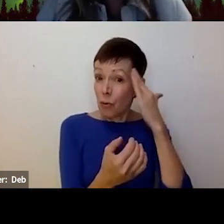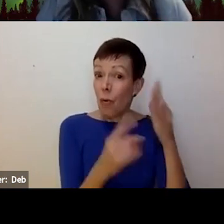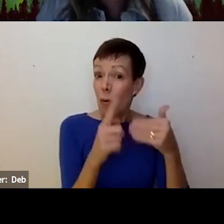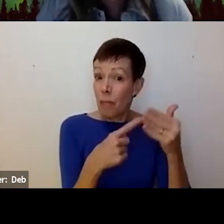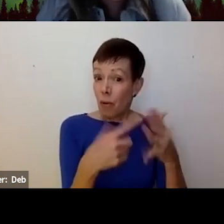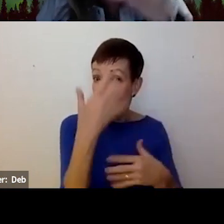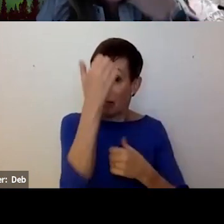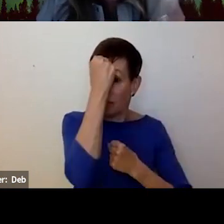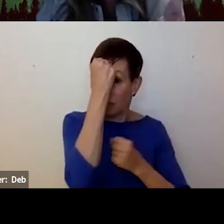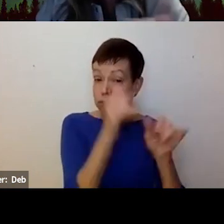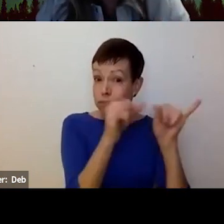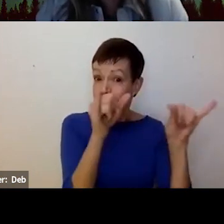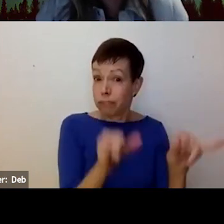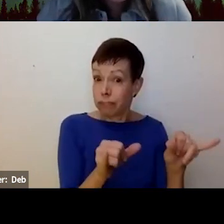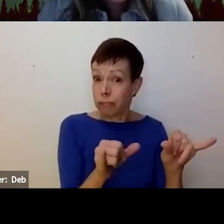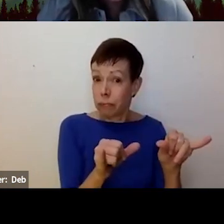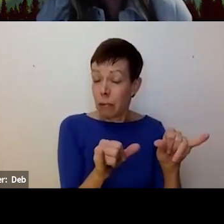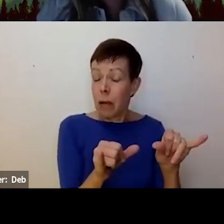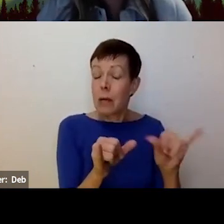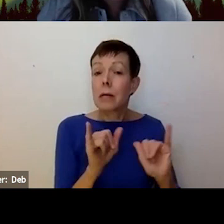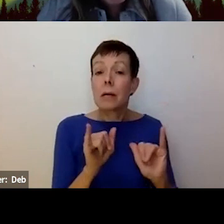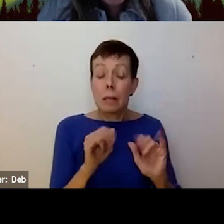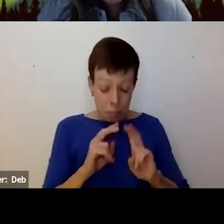to learn from what you've proposed